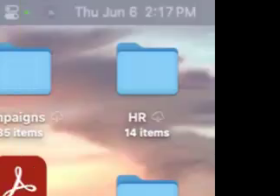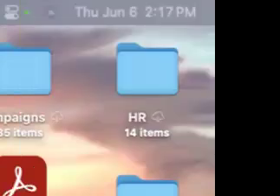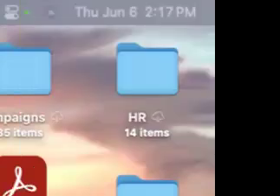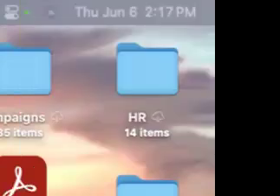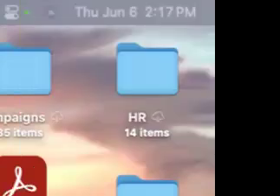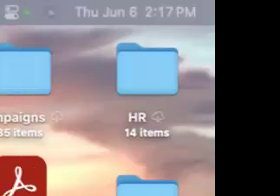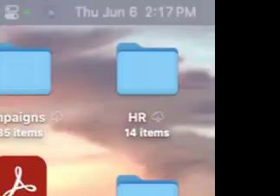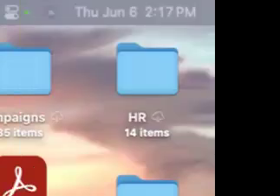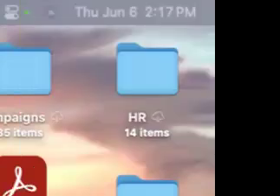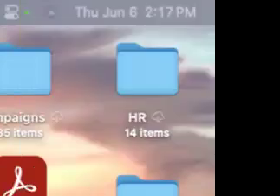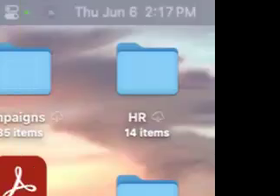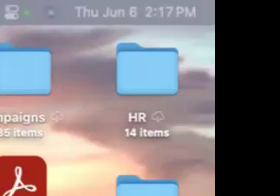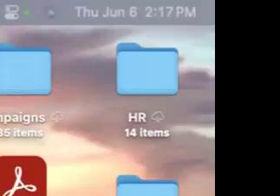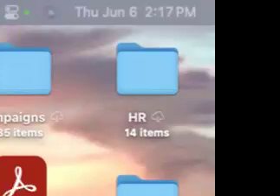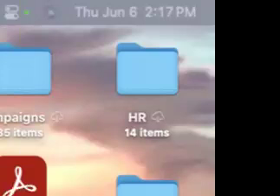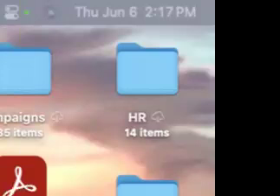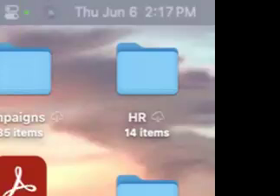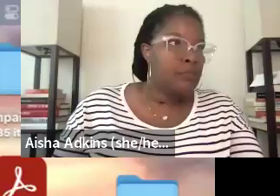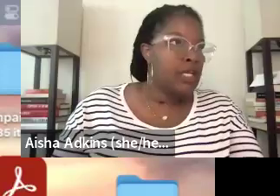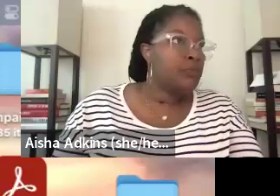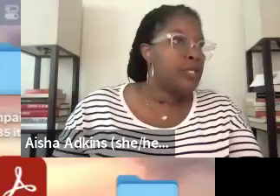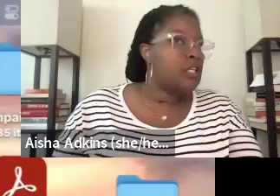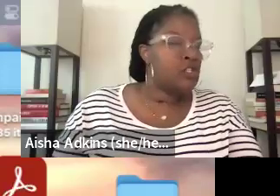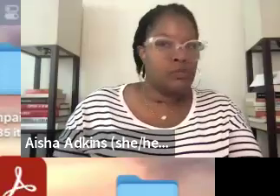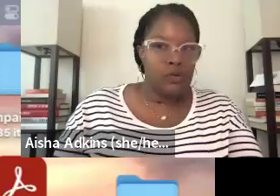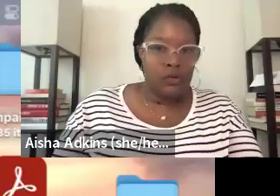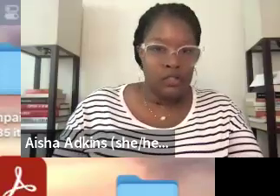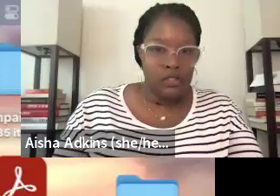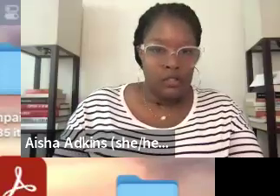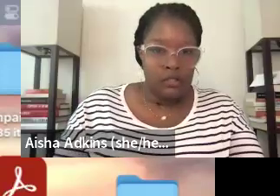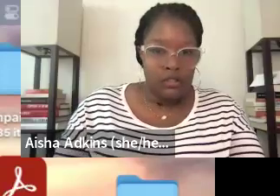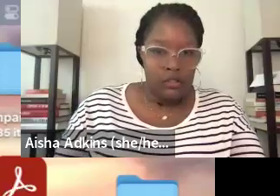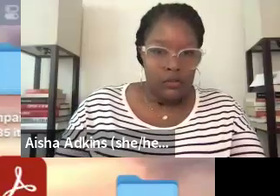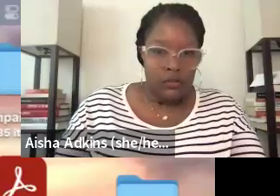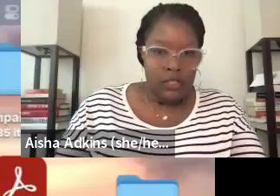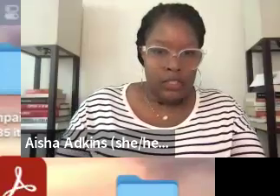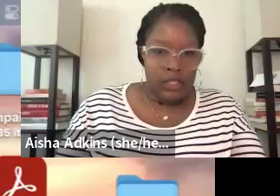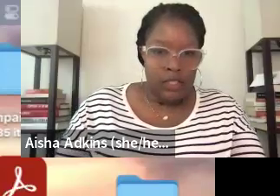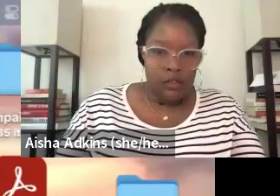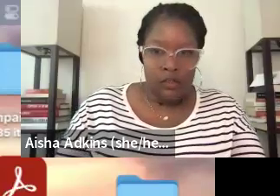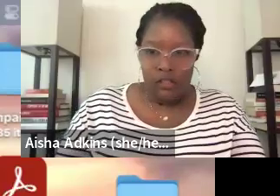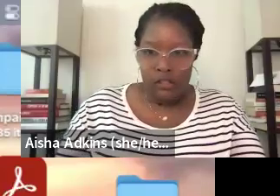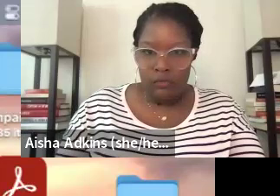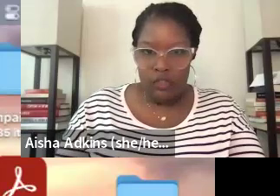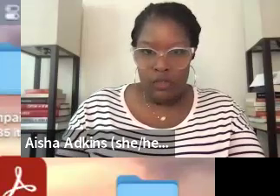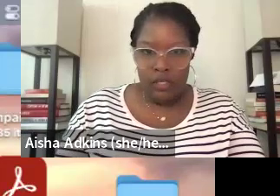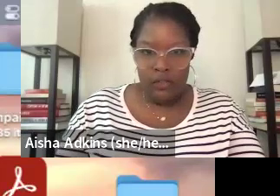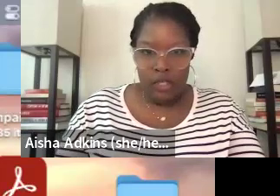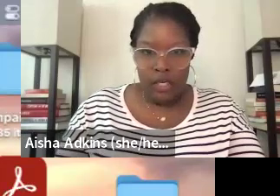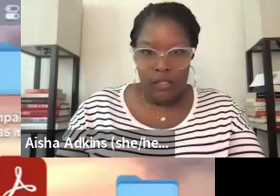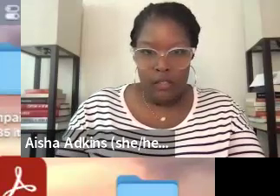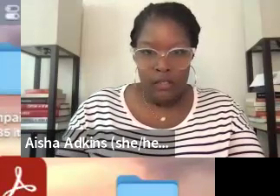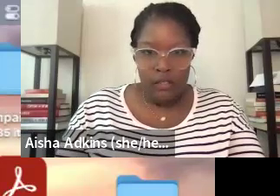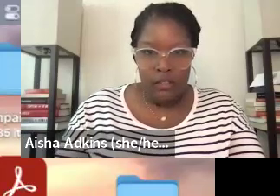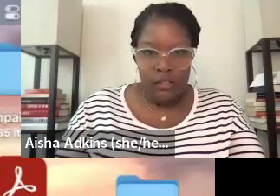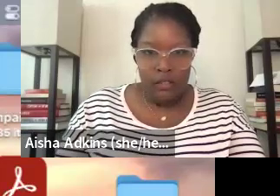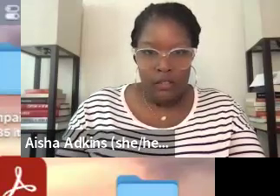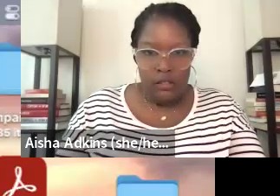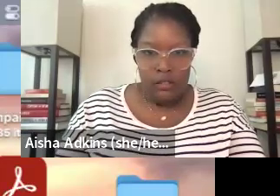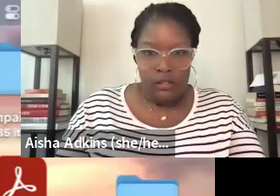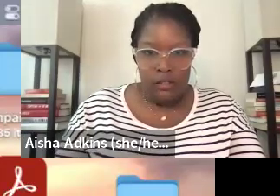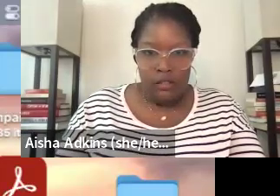rather than being in presentation mode. Let's see here, I'm just looking in the chat